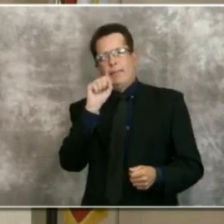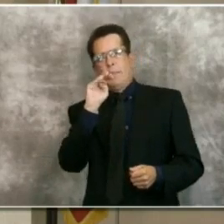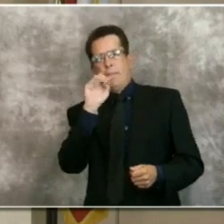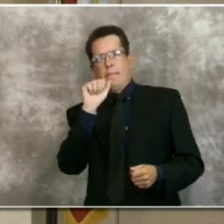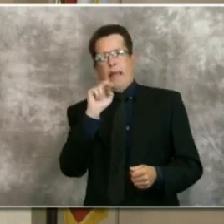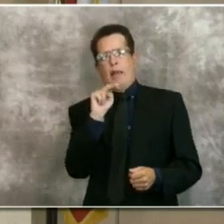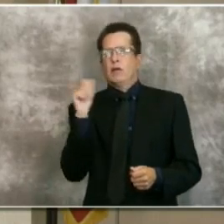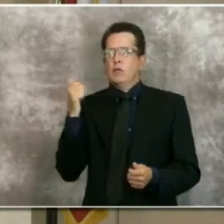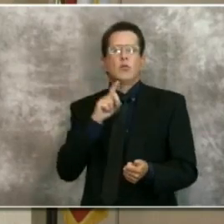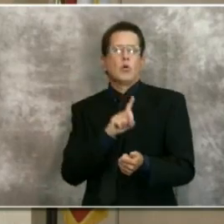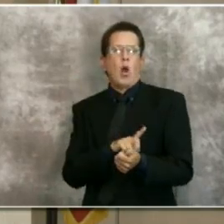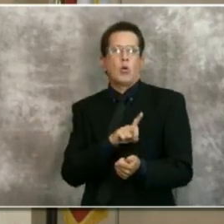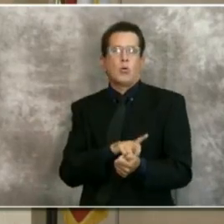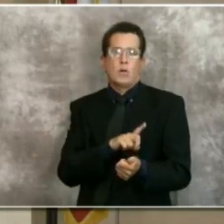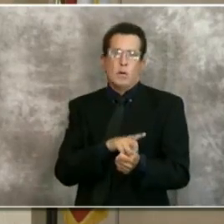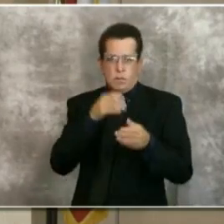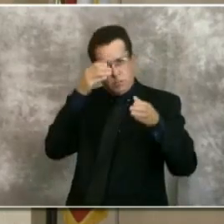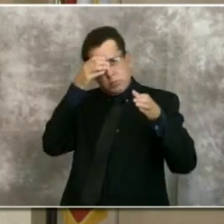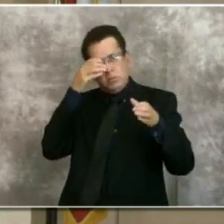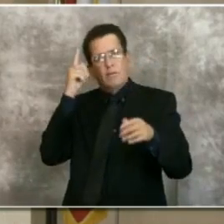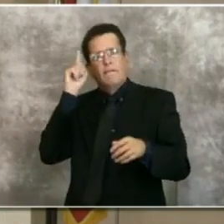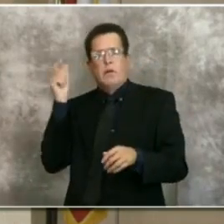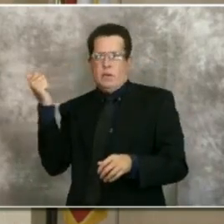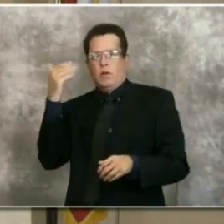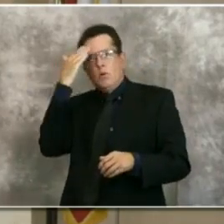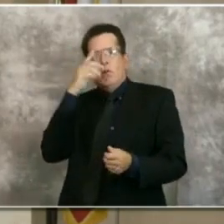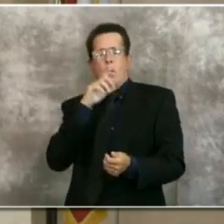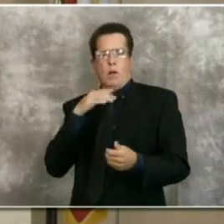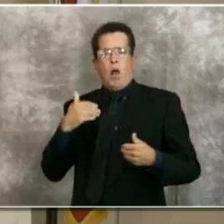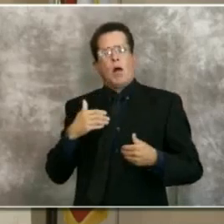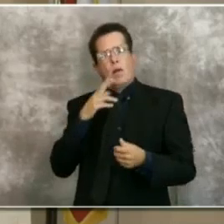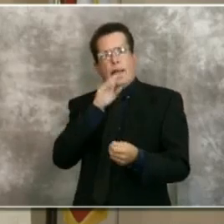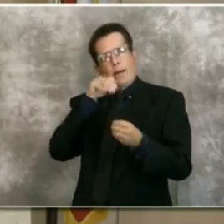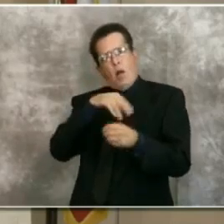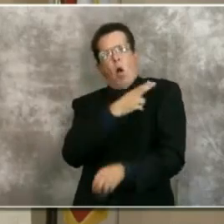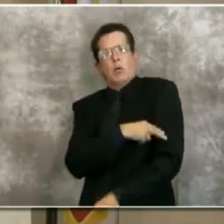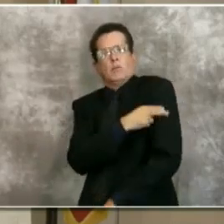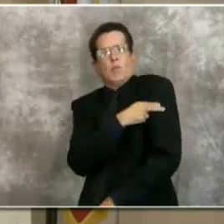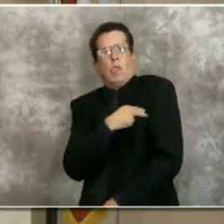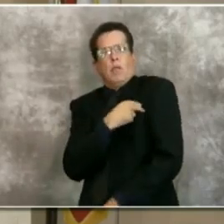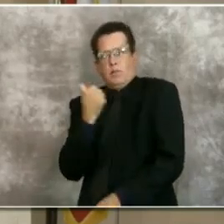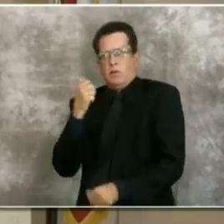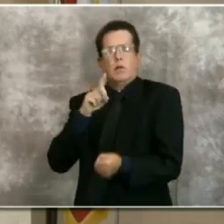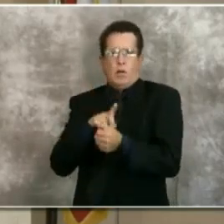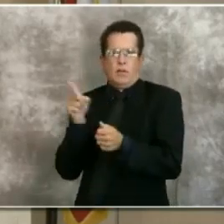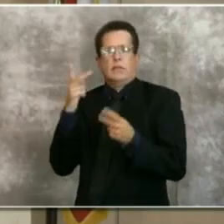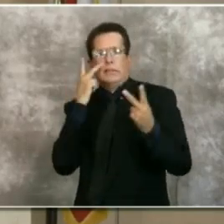THE PODIUM. I'D LIKE TO INTRODUCE DOCTOR SCOTT ISEMAN.